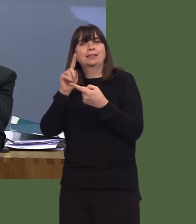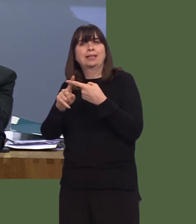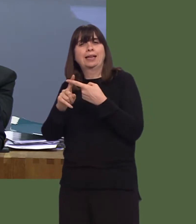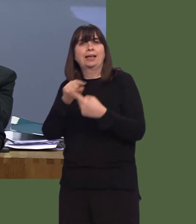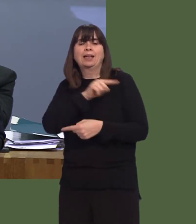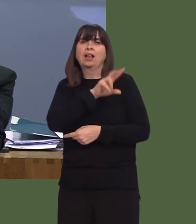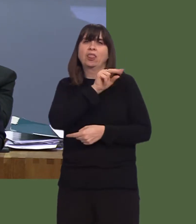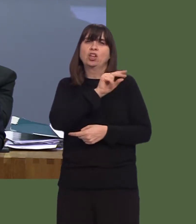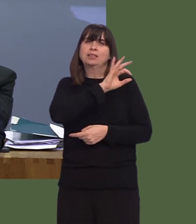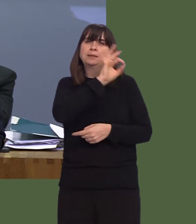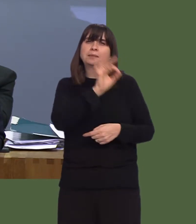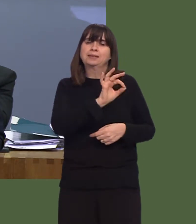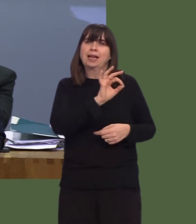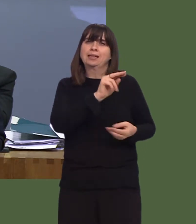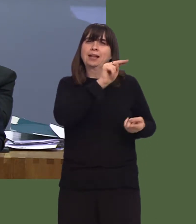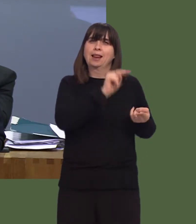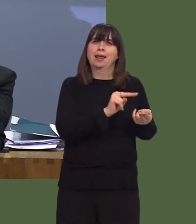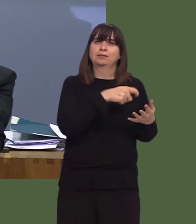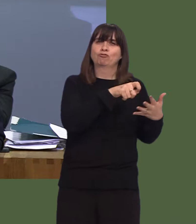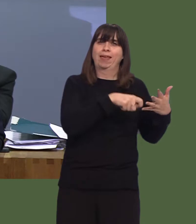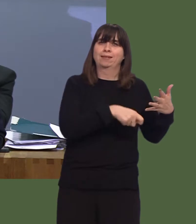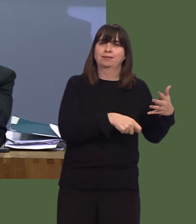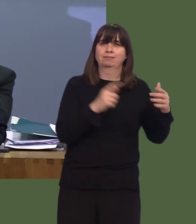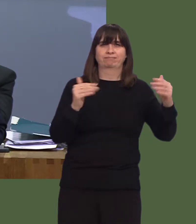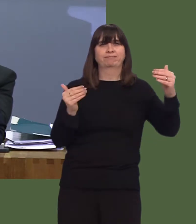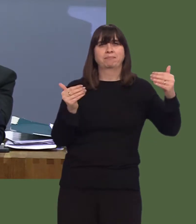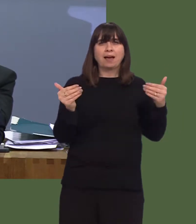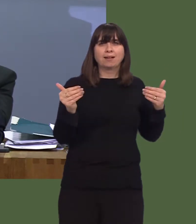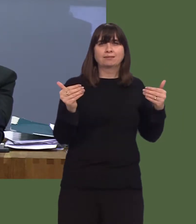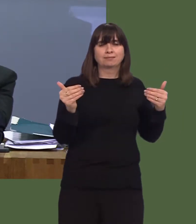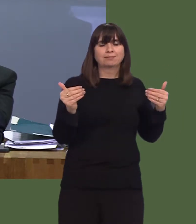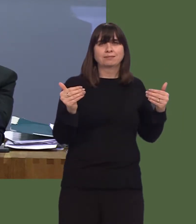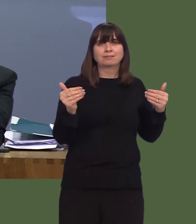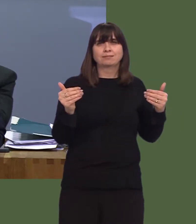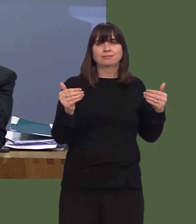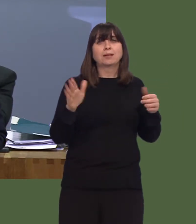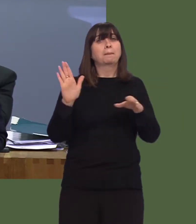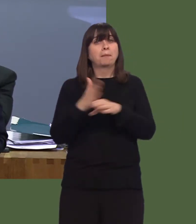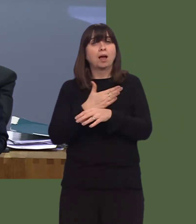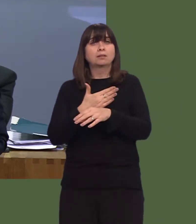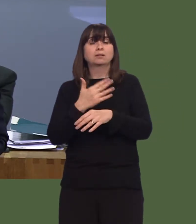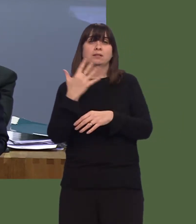They get 30 per cent lower in terms of the individuals who actually pass five or more